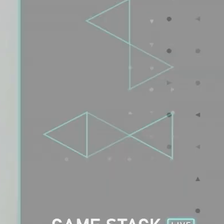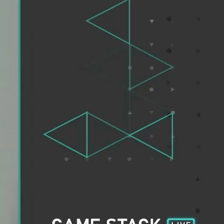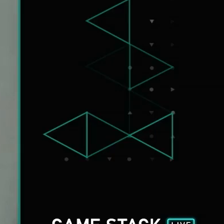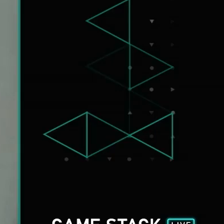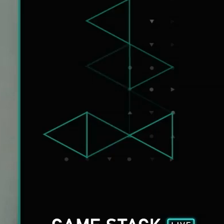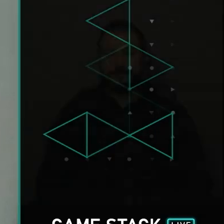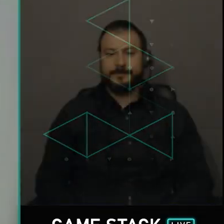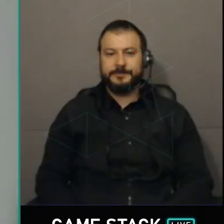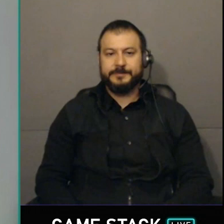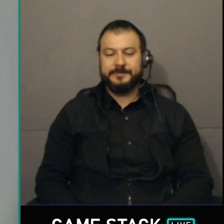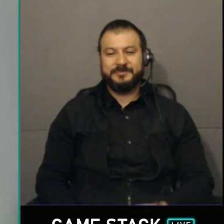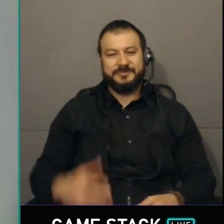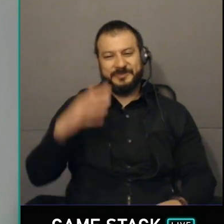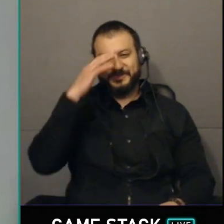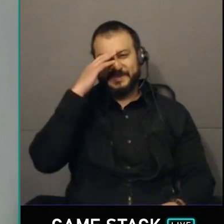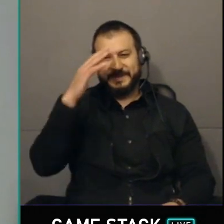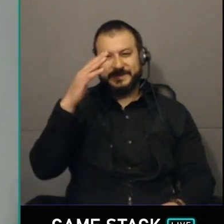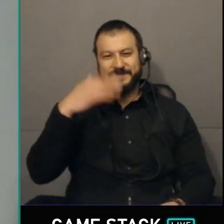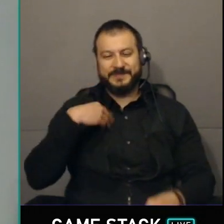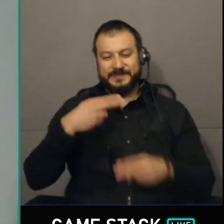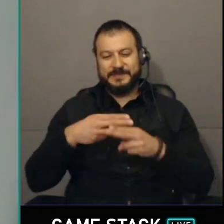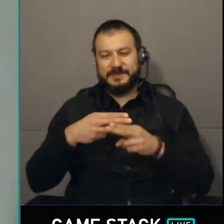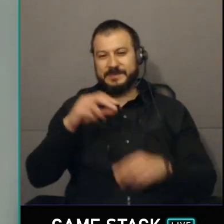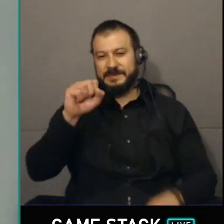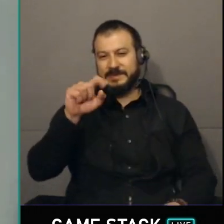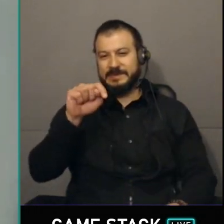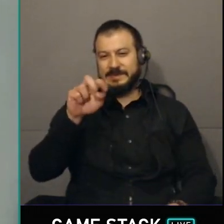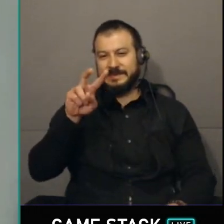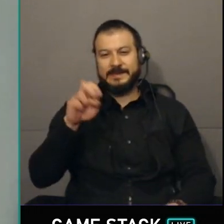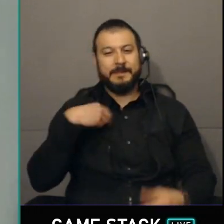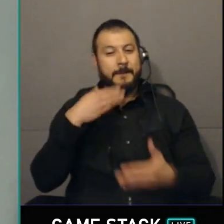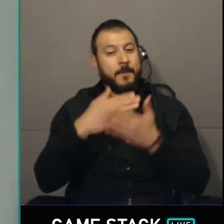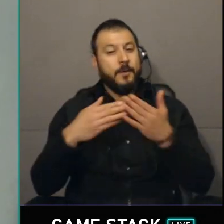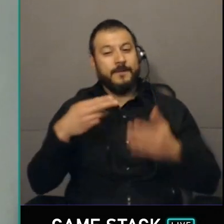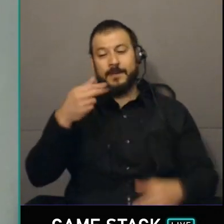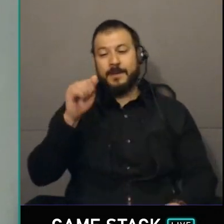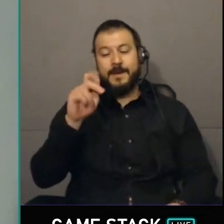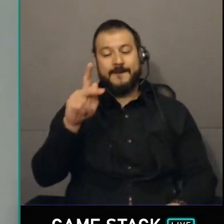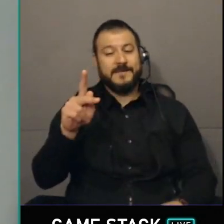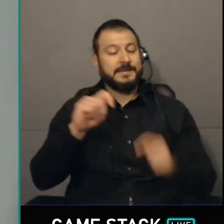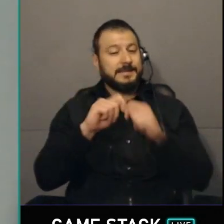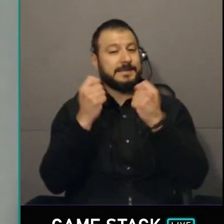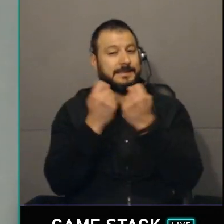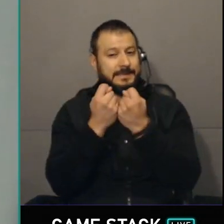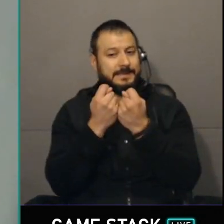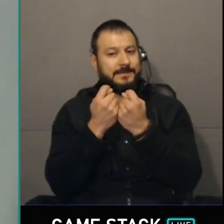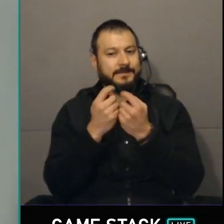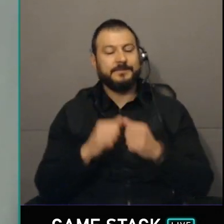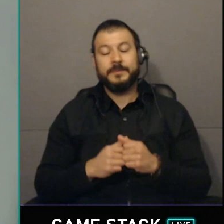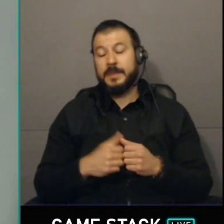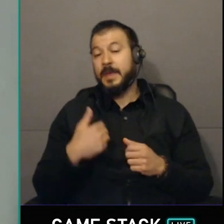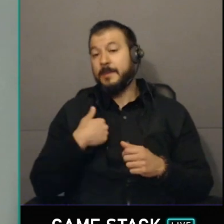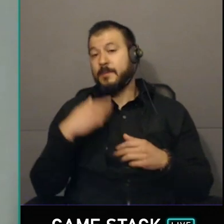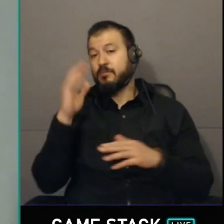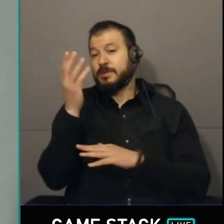Hi, my name is Steve Ewart, I'm part of the Havoc team, along with Petar Mitrovic. I'm going to present some of his work on